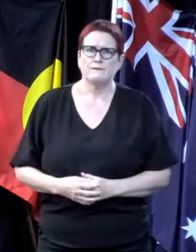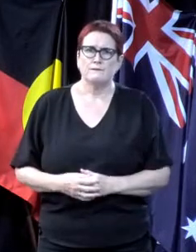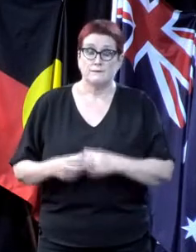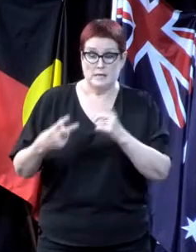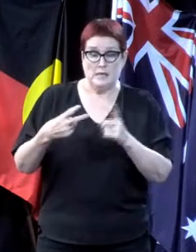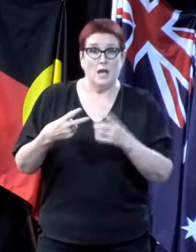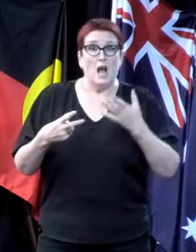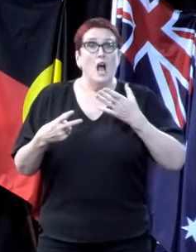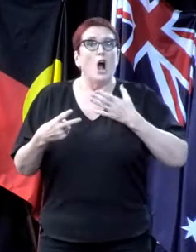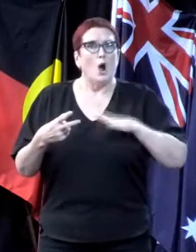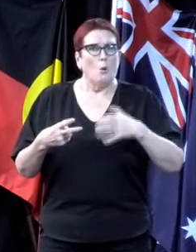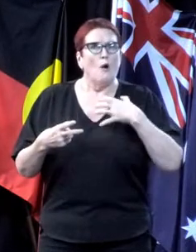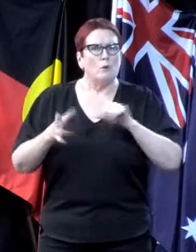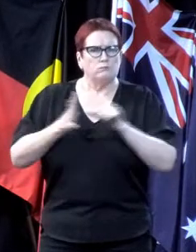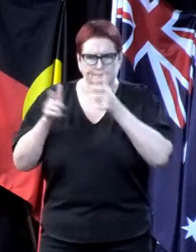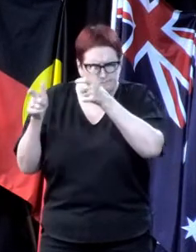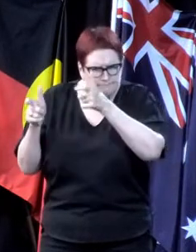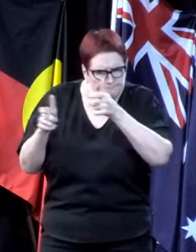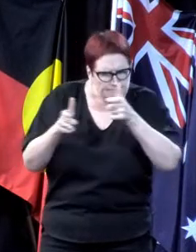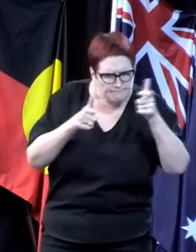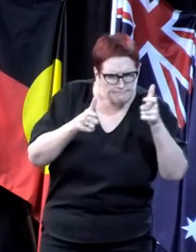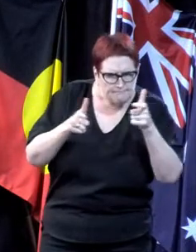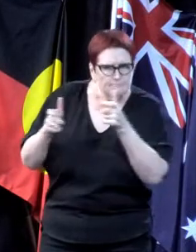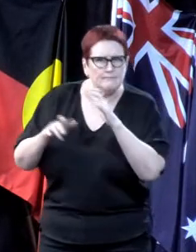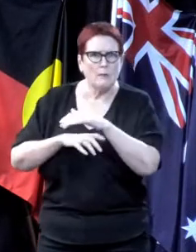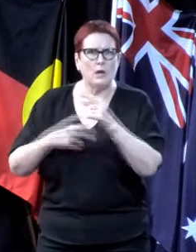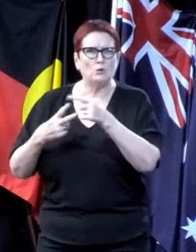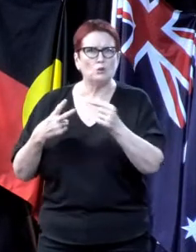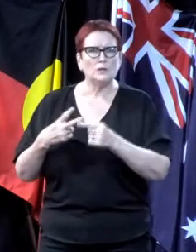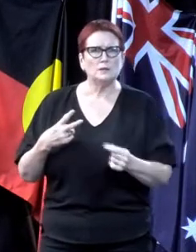around the choice and appropriateness of adjustments for individual students